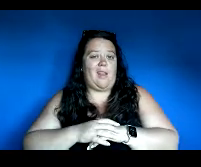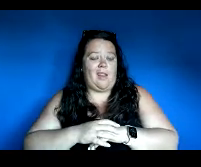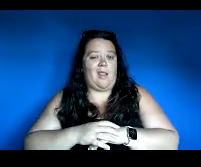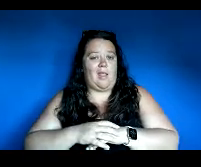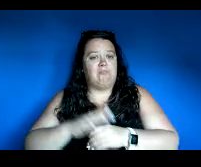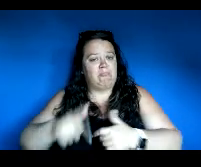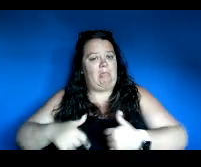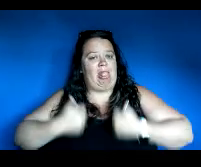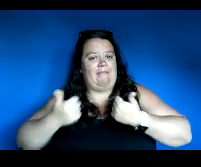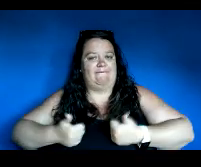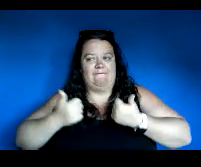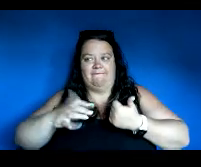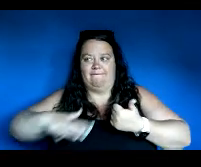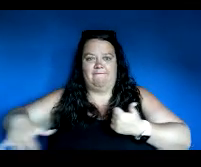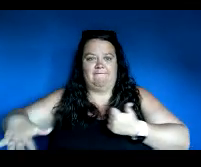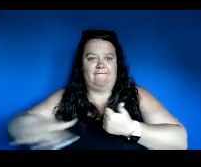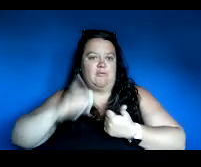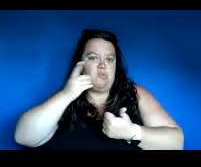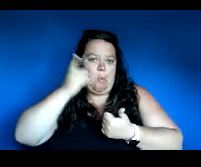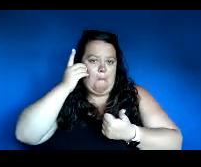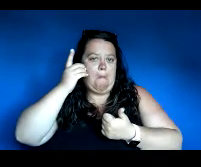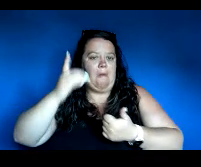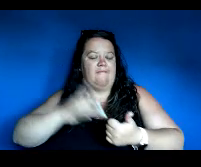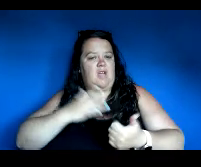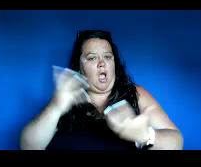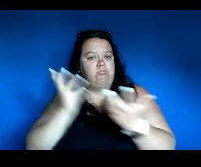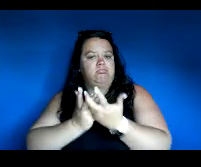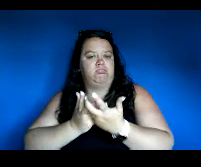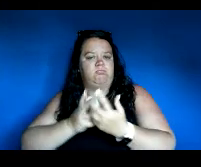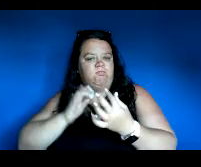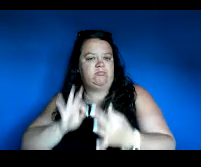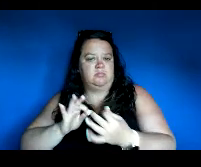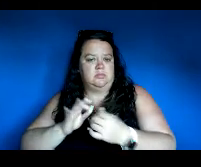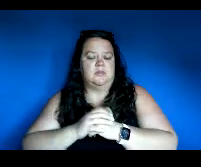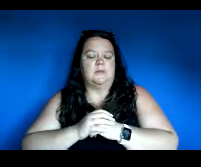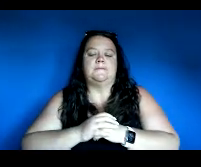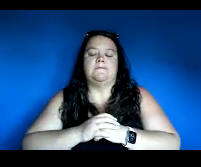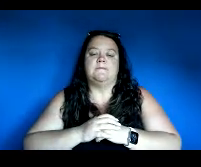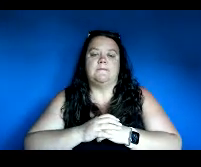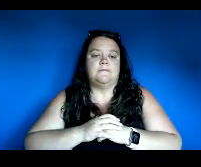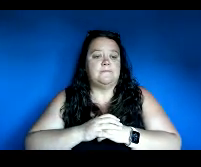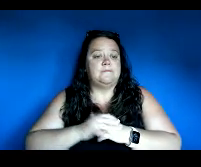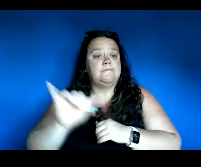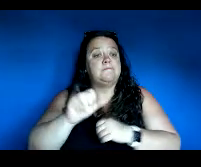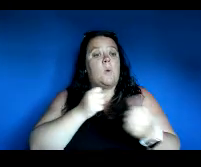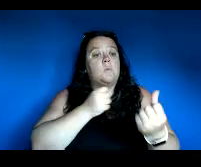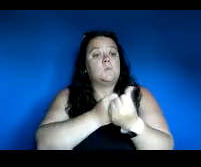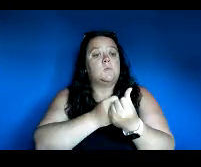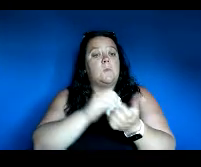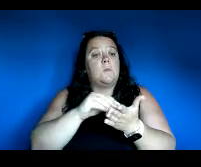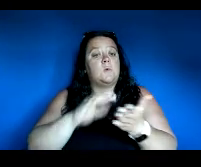that works and that meets their individual needs. We also support students in internships